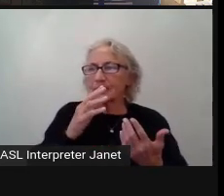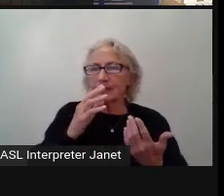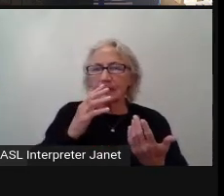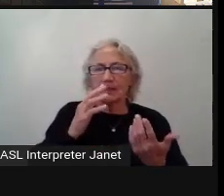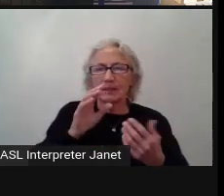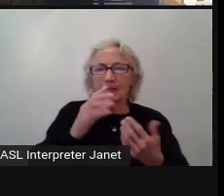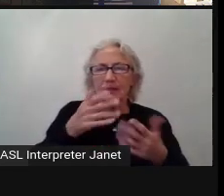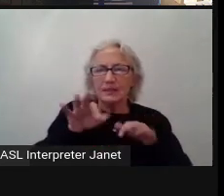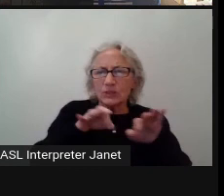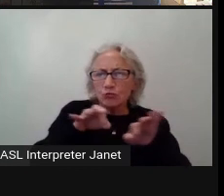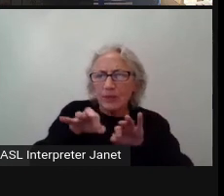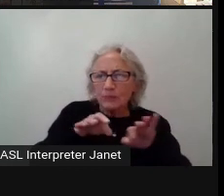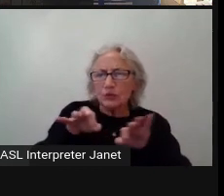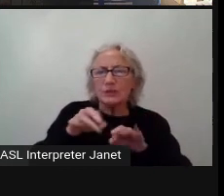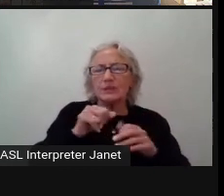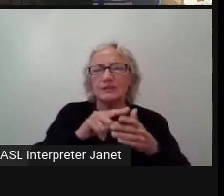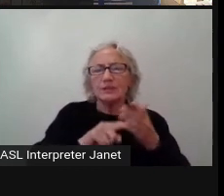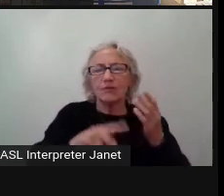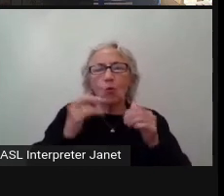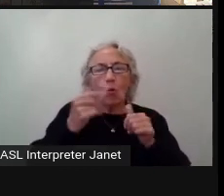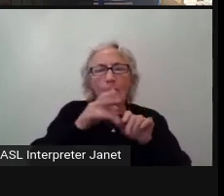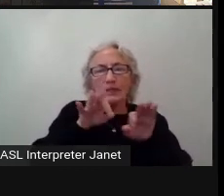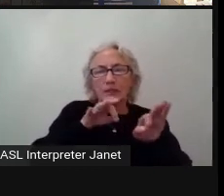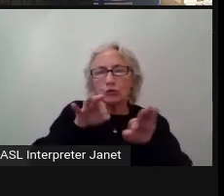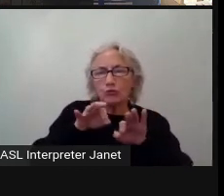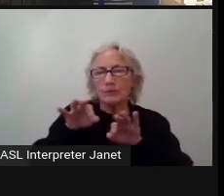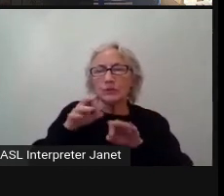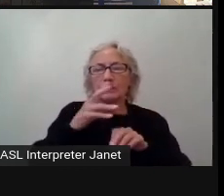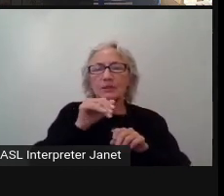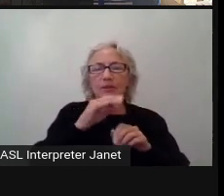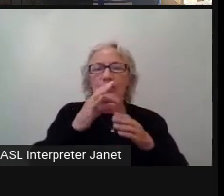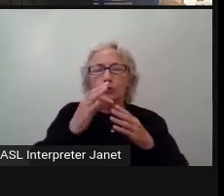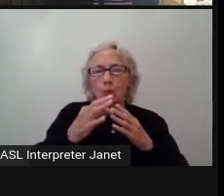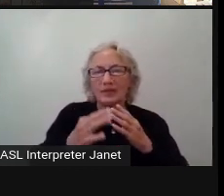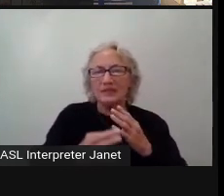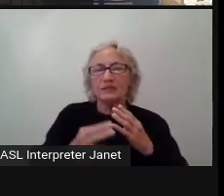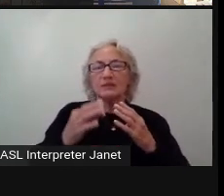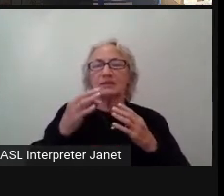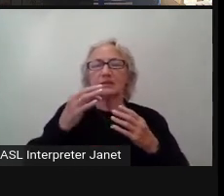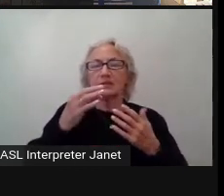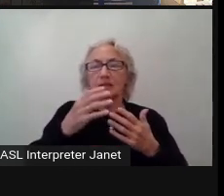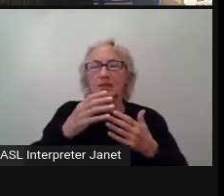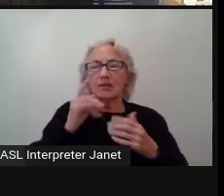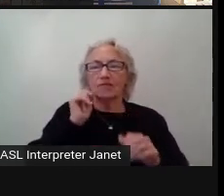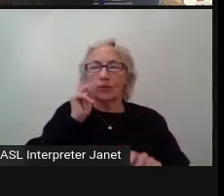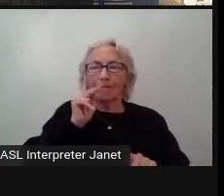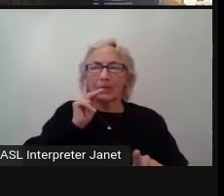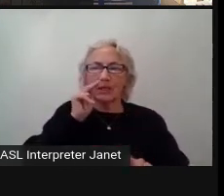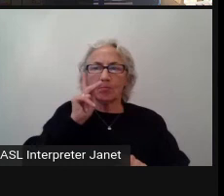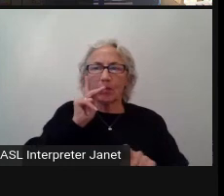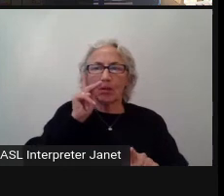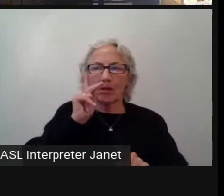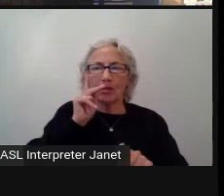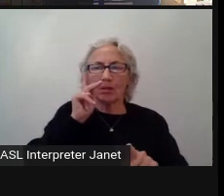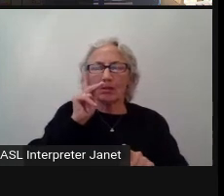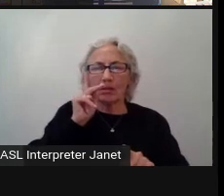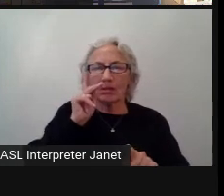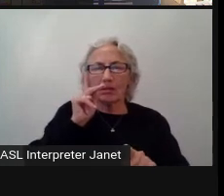We have made alt description of choice a real choice for people so that they need to specifically say,